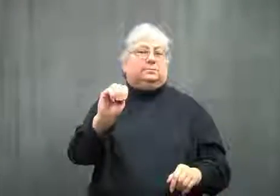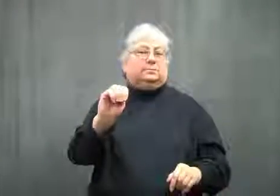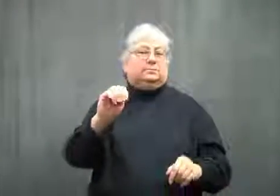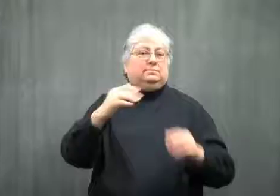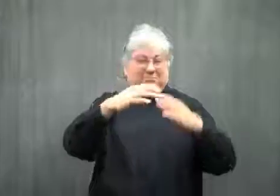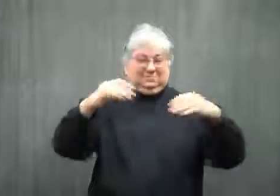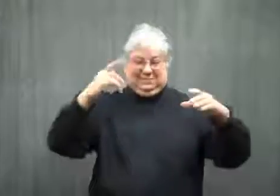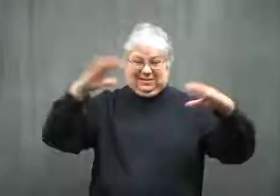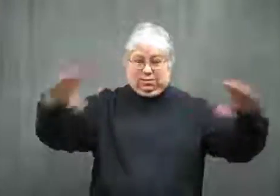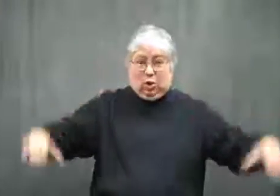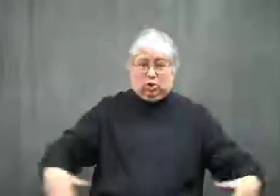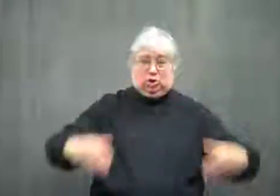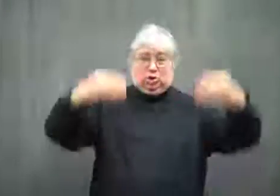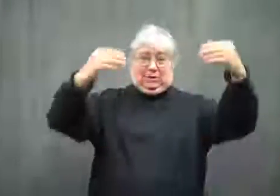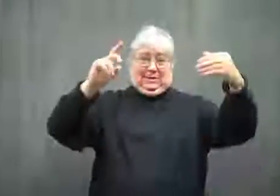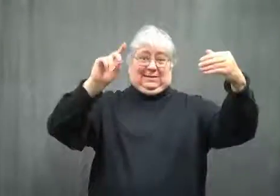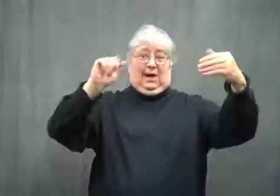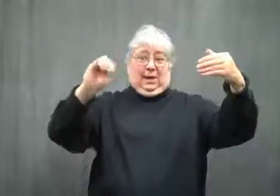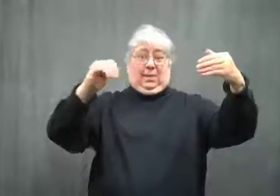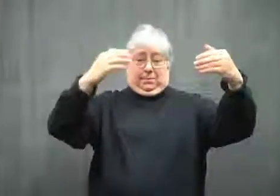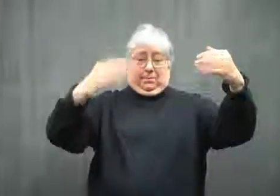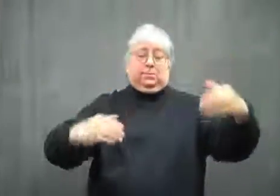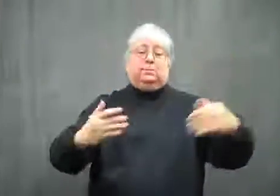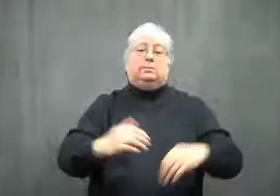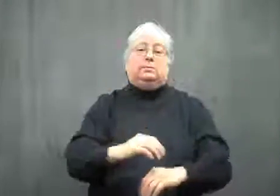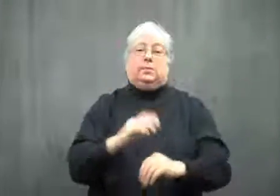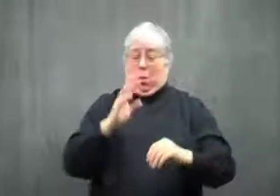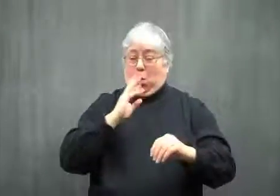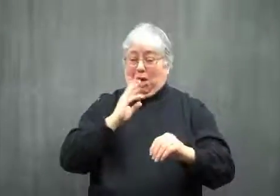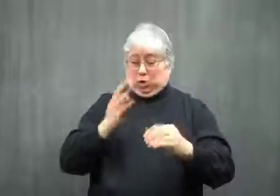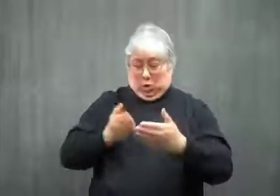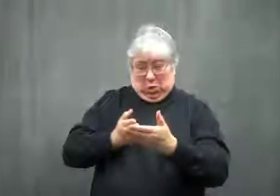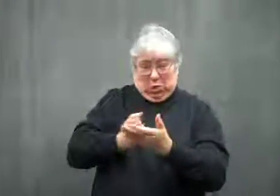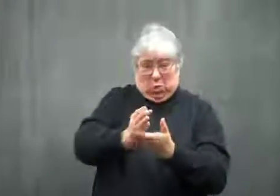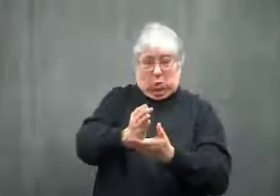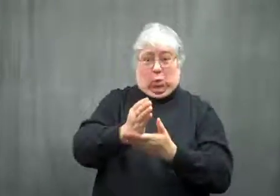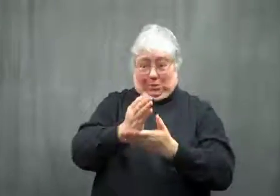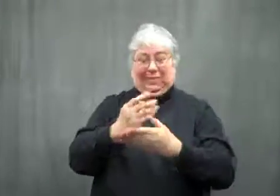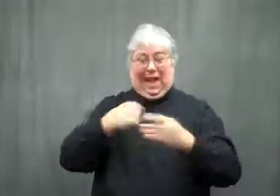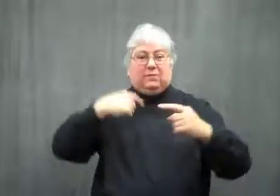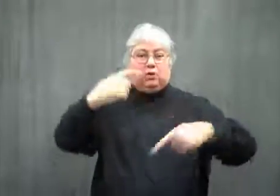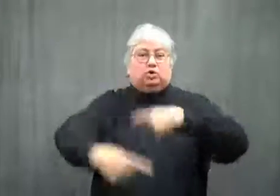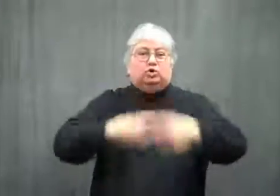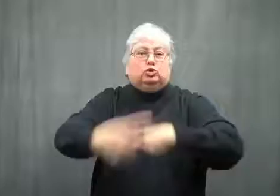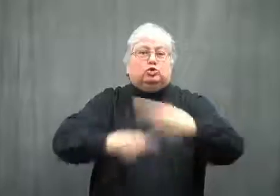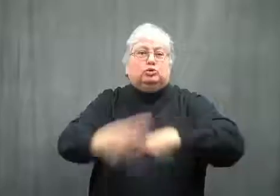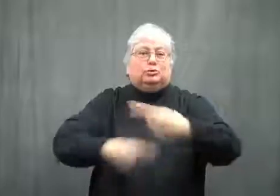Inside the dam, water goes through it, and turns a turbine.